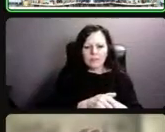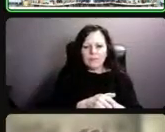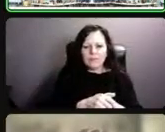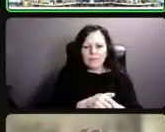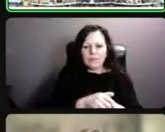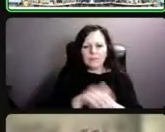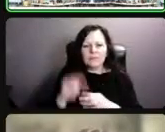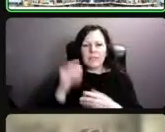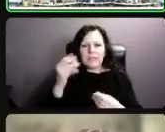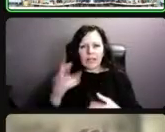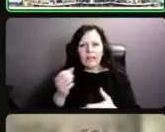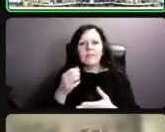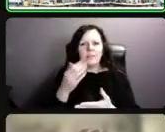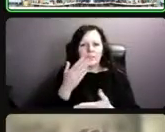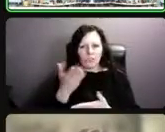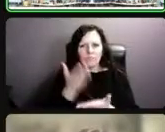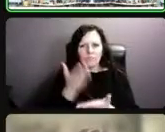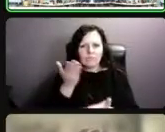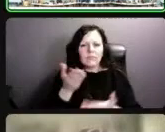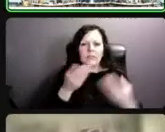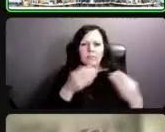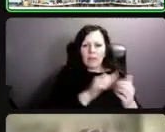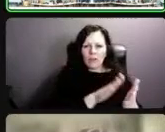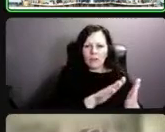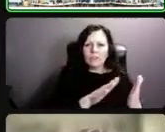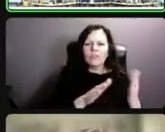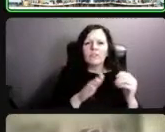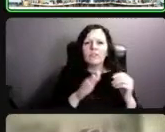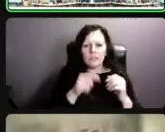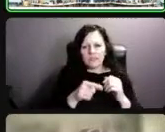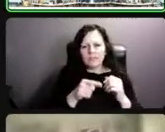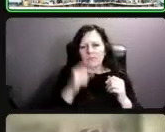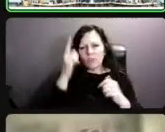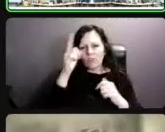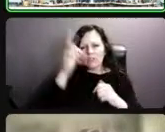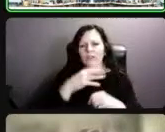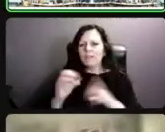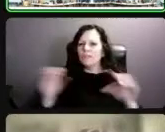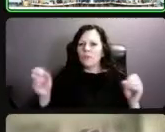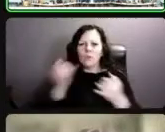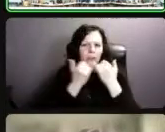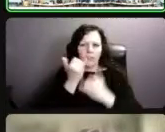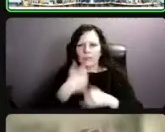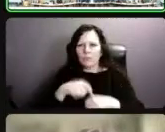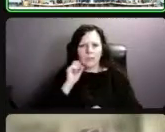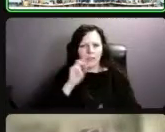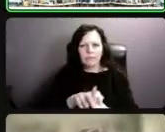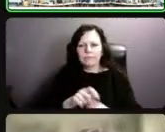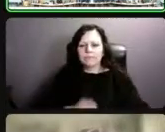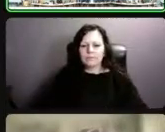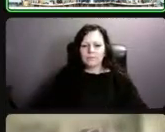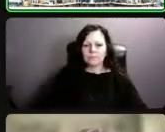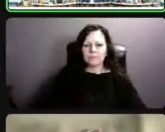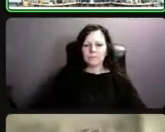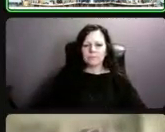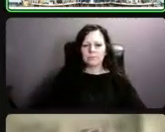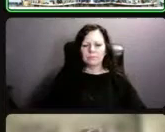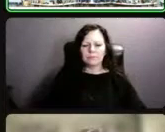THE COSTS OF ADMINISTRATION MISTAKE AND THE DEPARTMENT OF TRANSPORTATION DATA USE